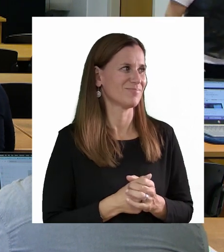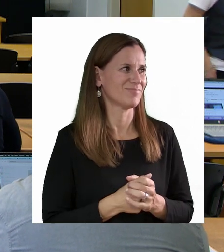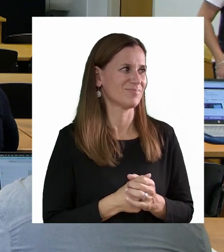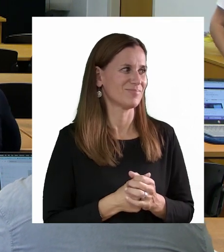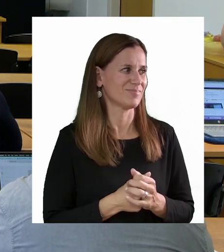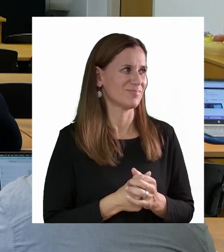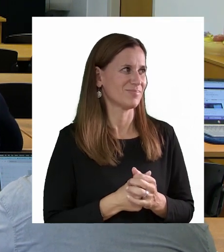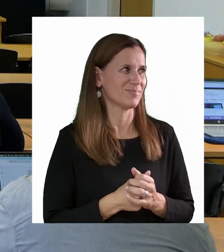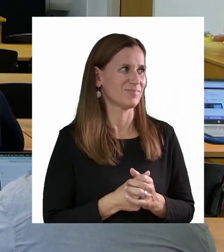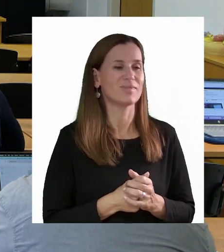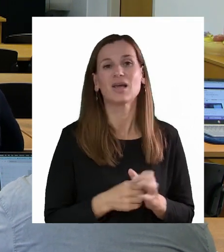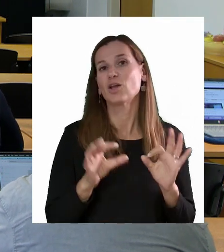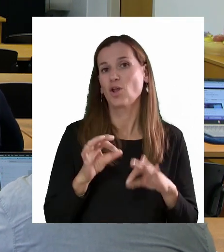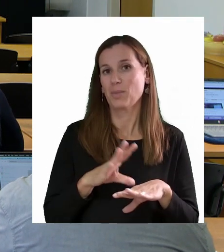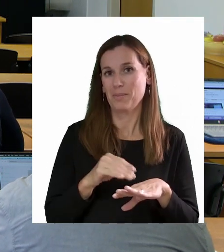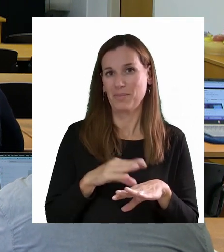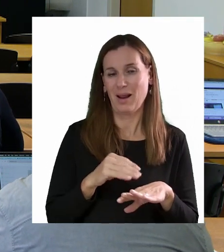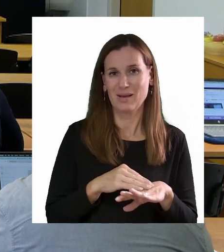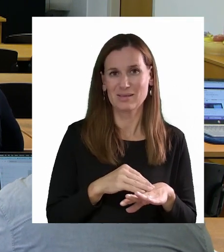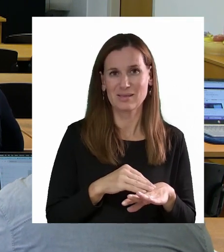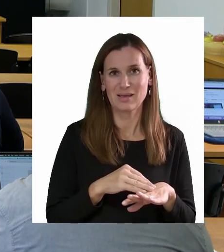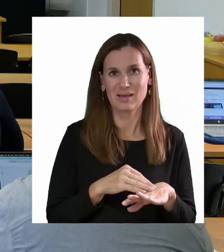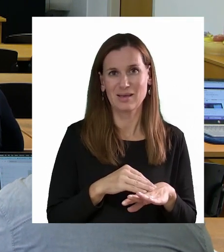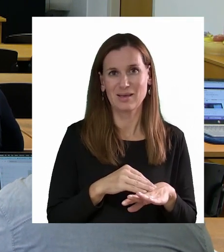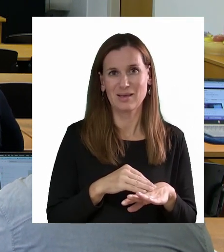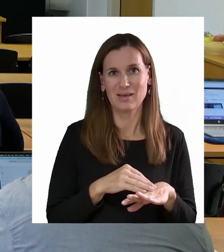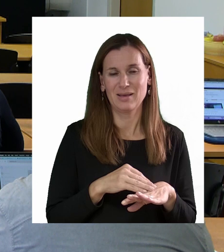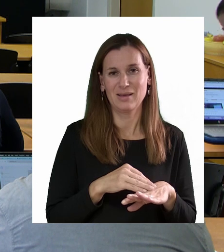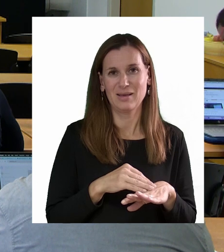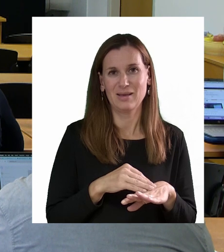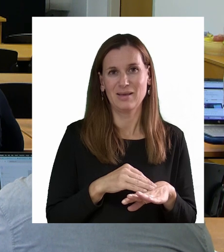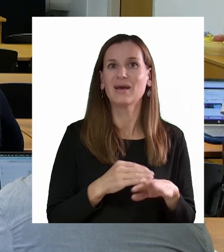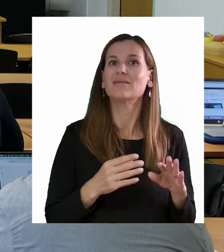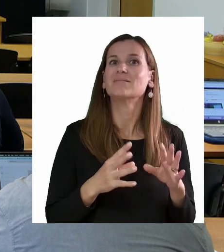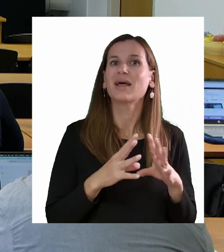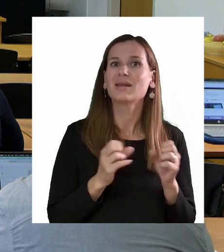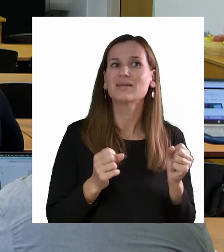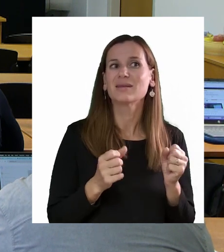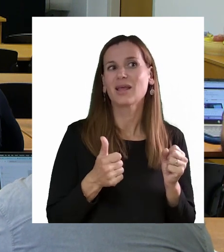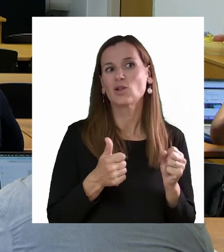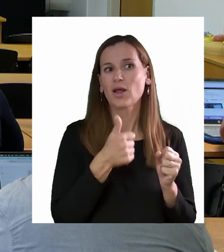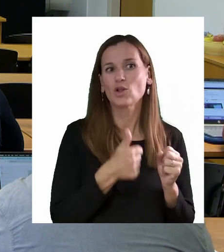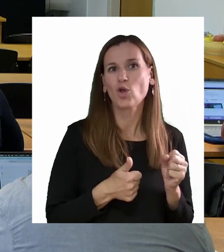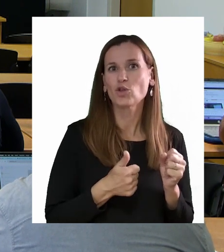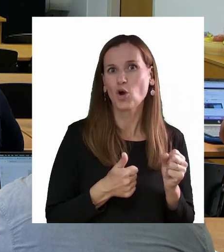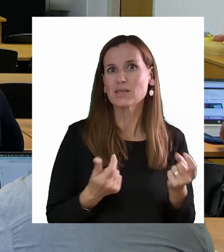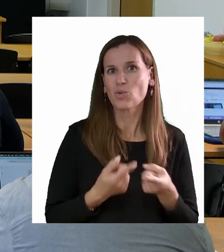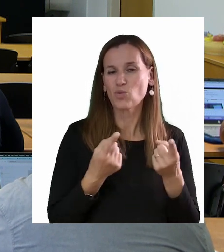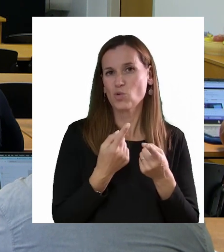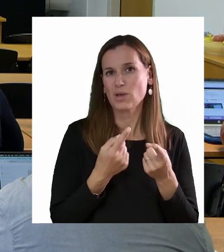So good practise, really creating a unit that deals with the inclusion issues.